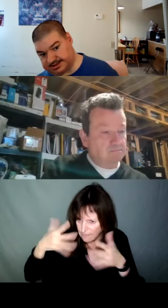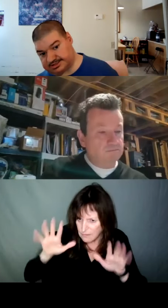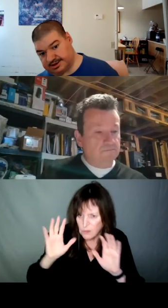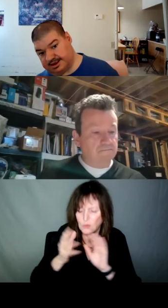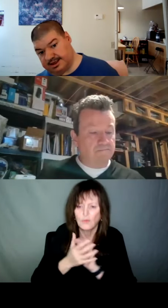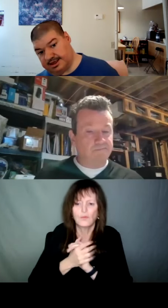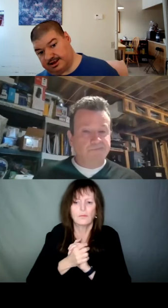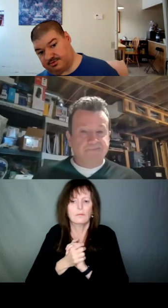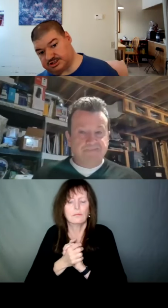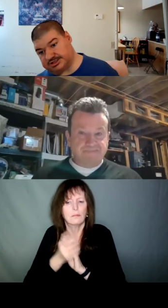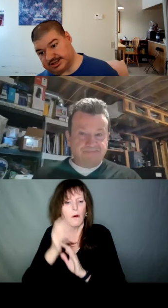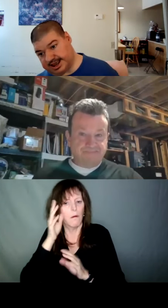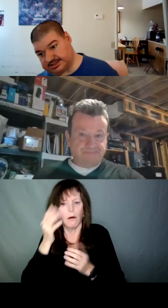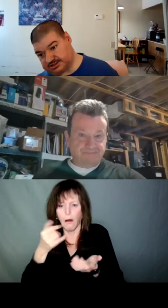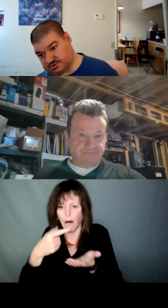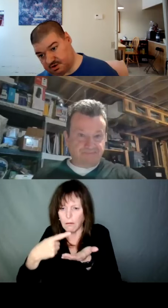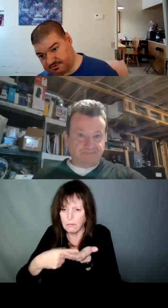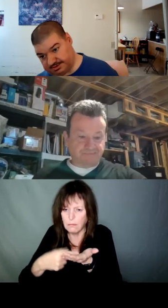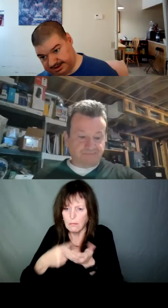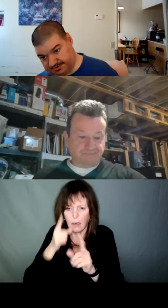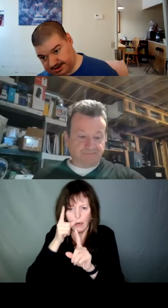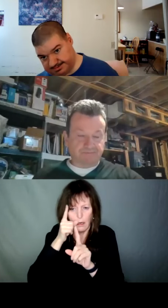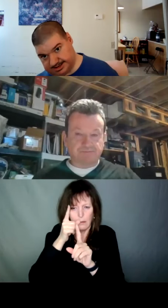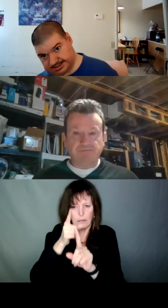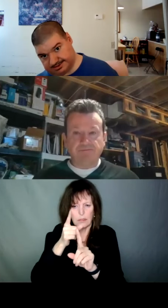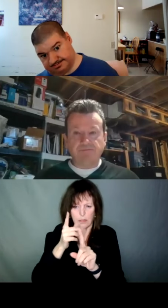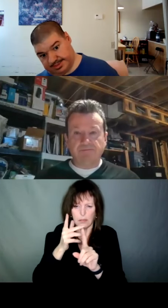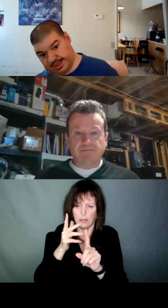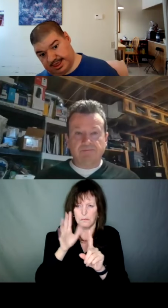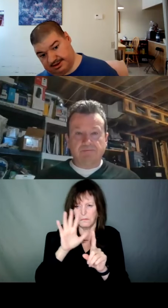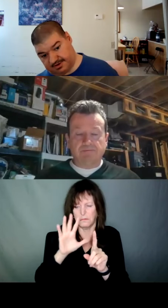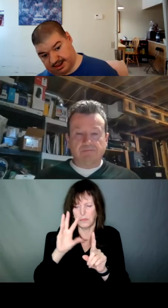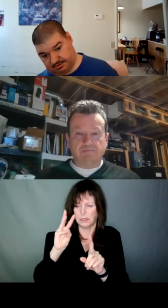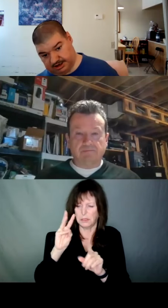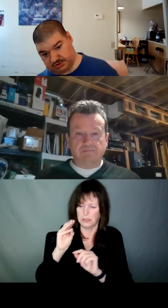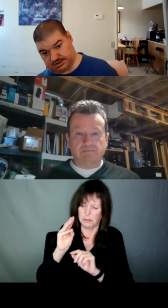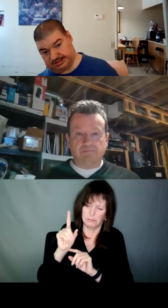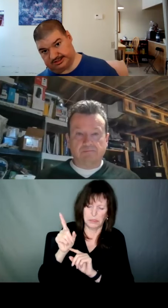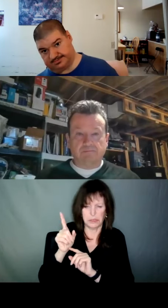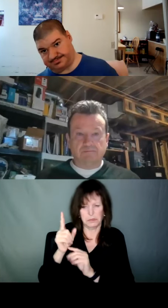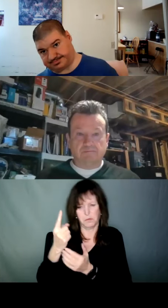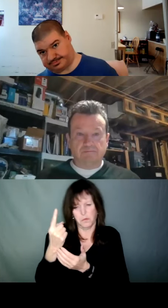introductions , I went through the guidelines. He will go through the workshop objectives which is about 60